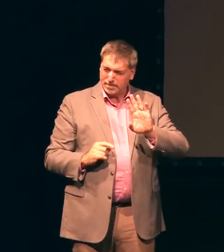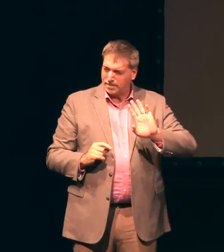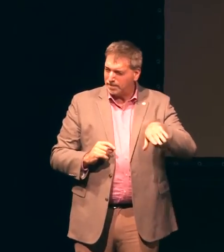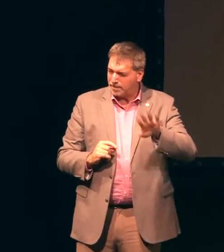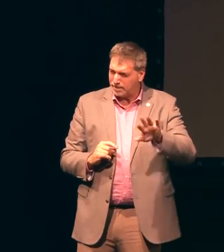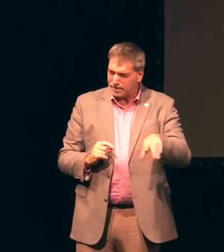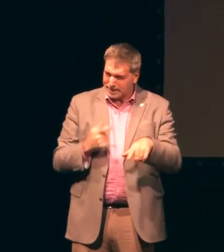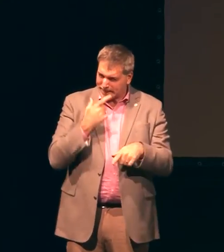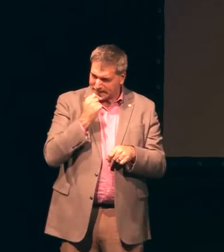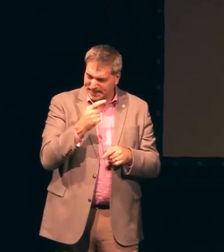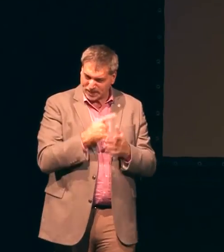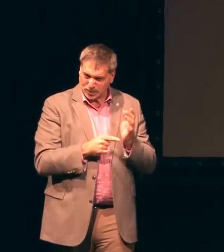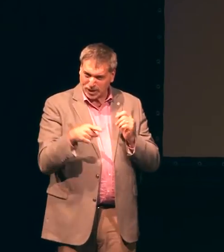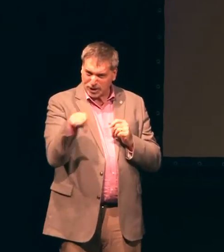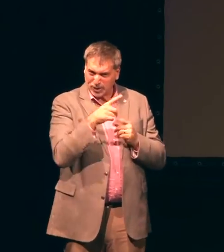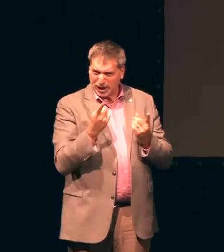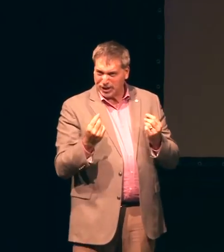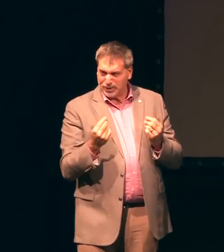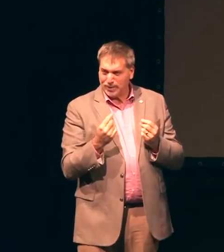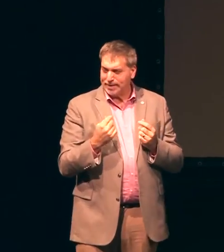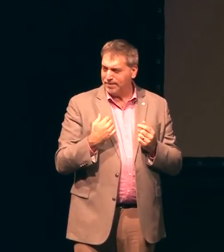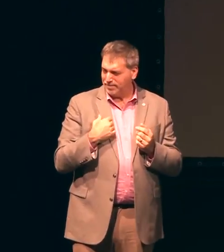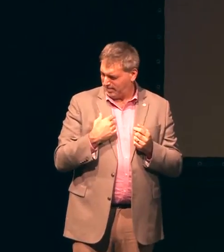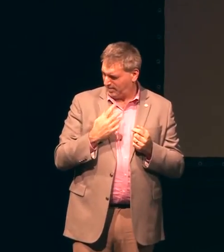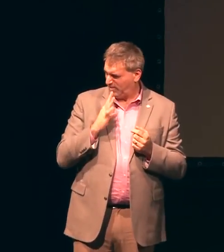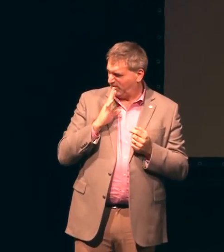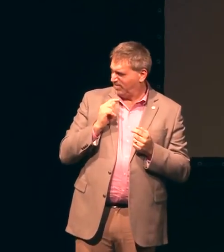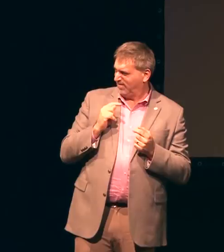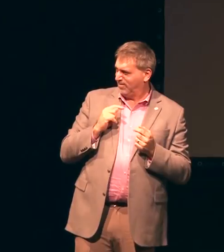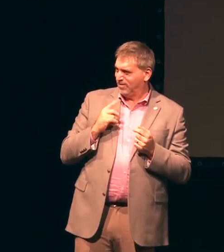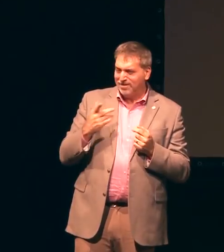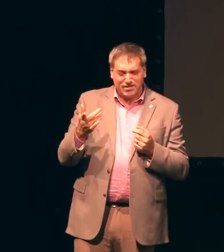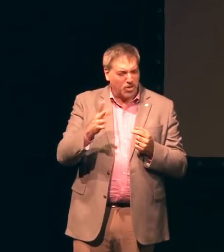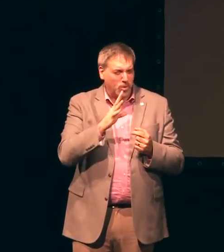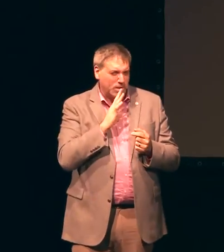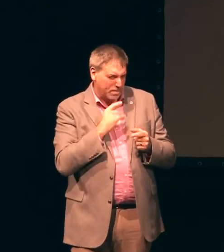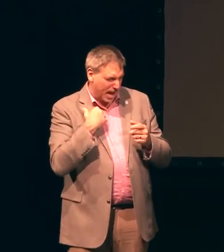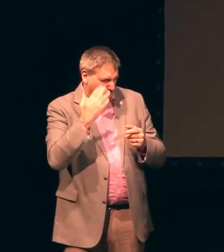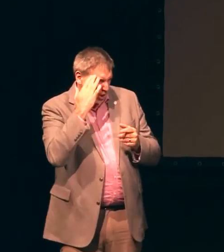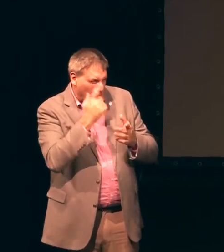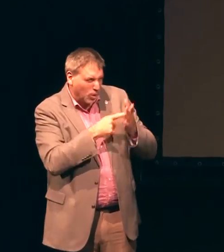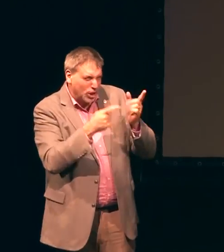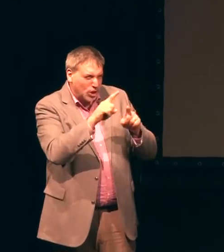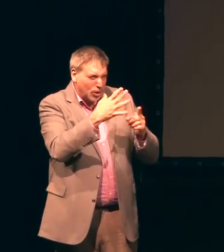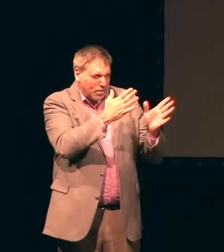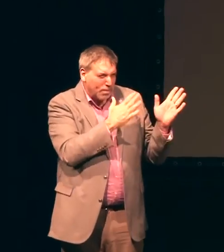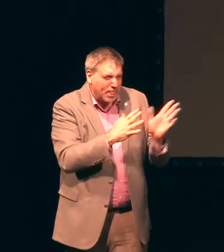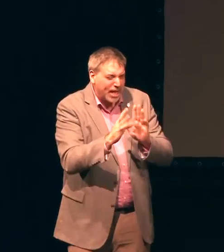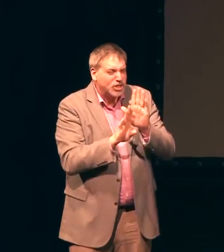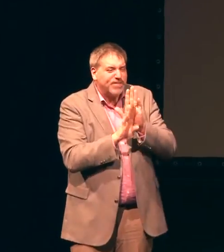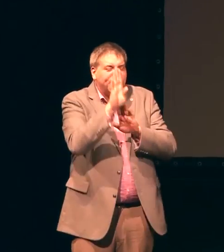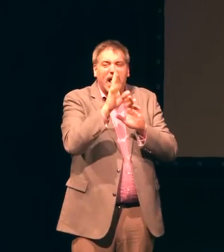interesting, the representative came up to me and said it's interesting what you're doing and I thought, what are you talking about? Well I